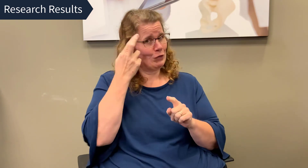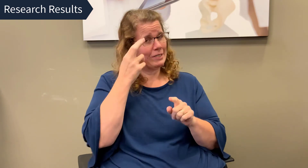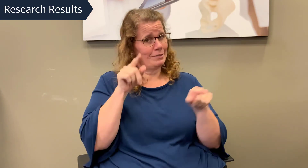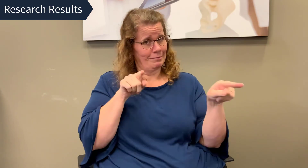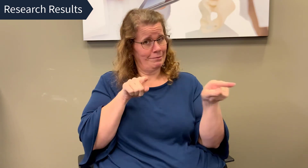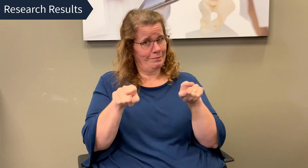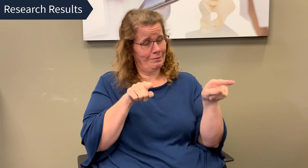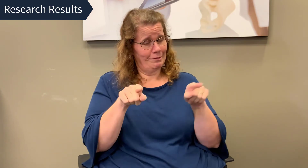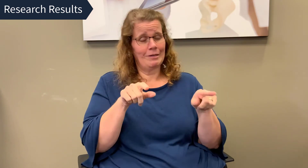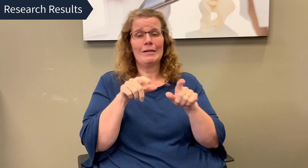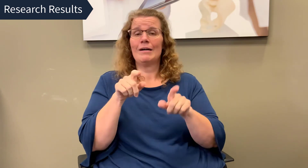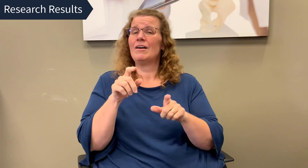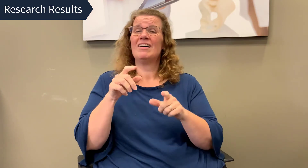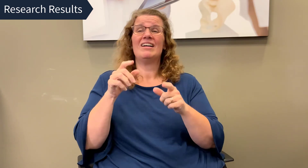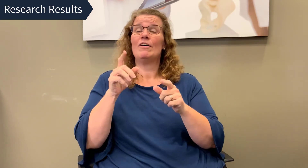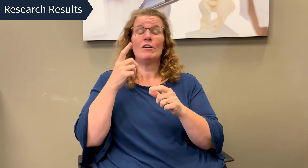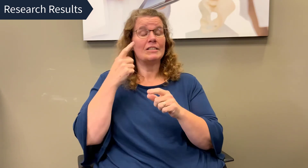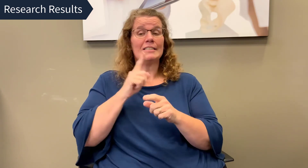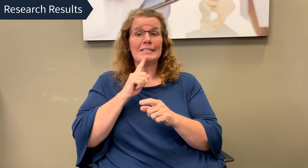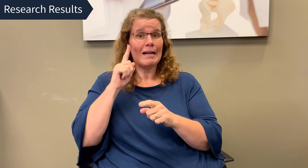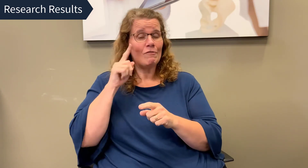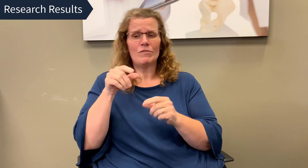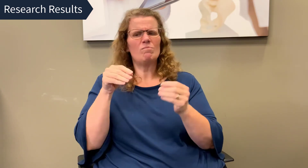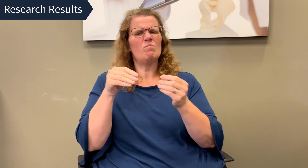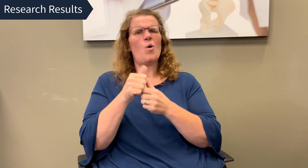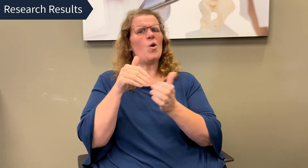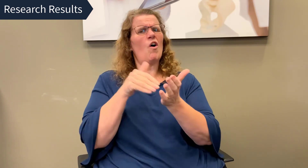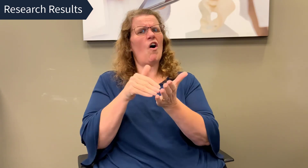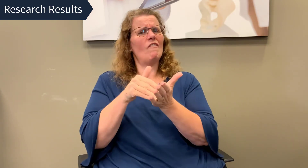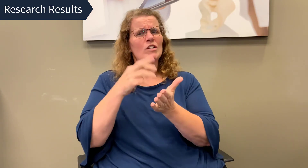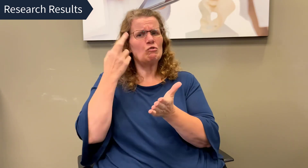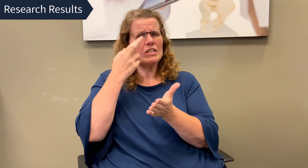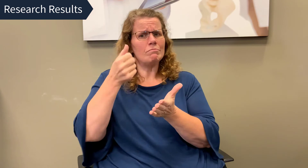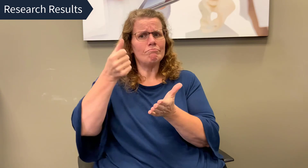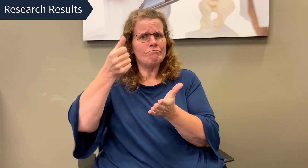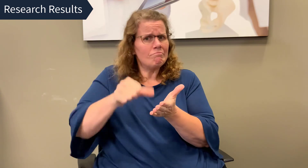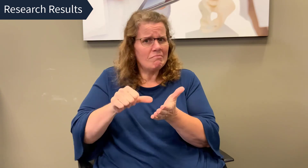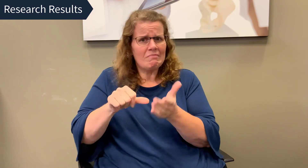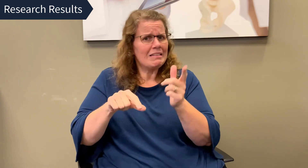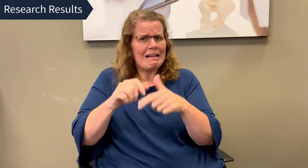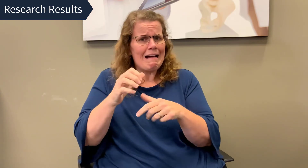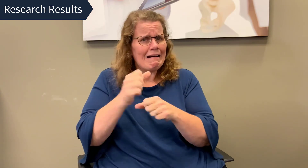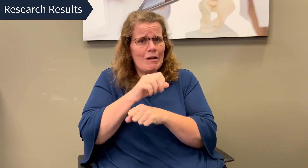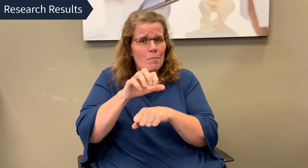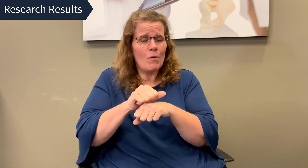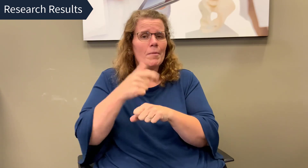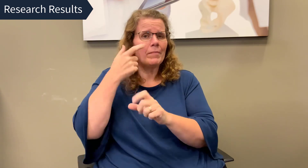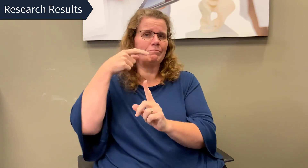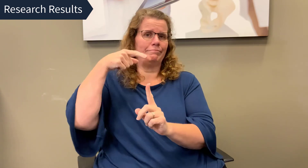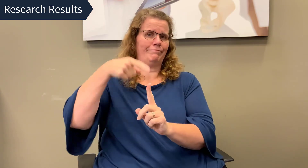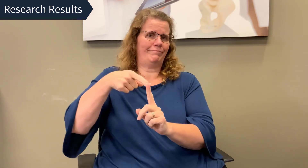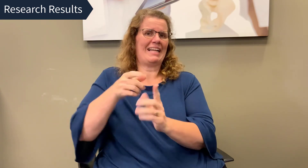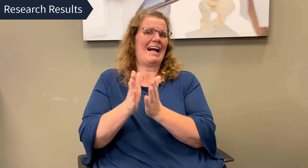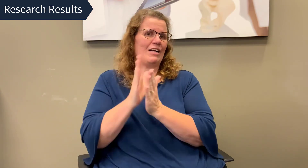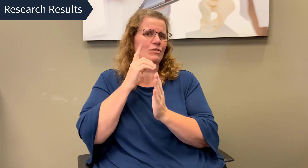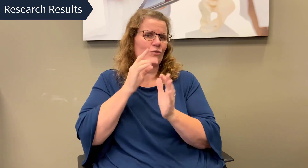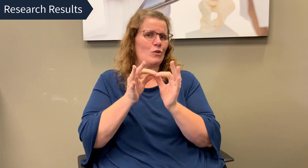unsuccessful in securing a new patient appointment, the reasons these requests failed were different for deaf patients than they were for hearing patients.